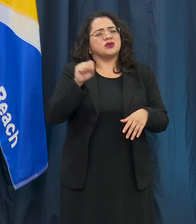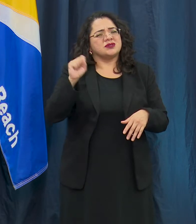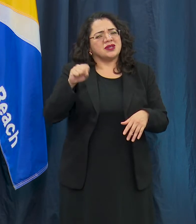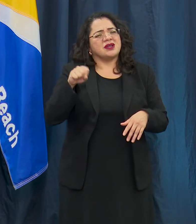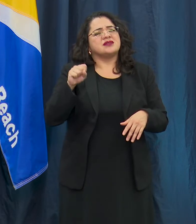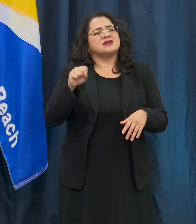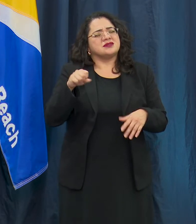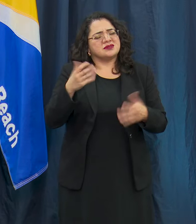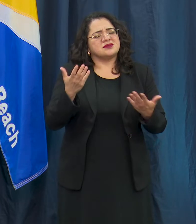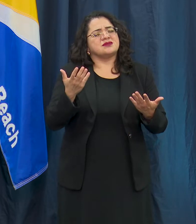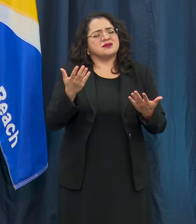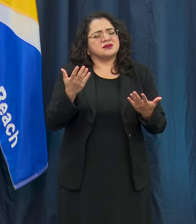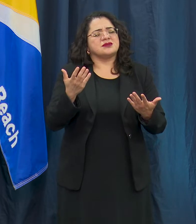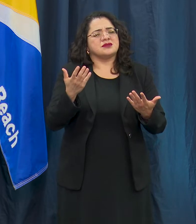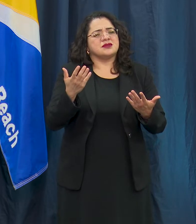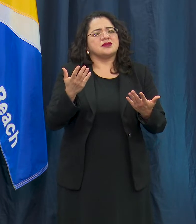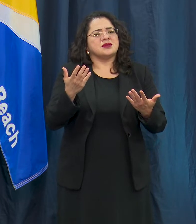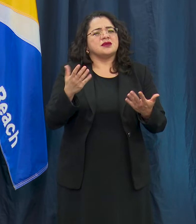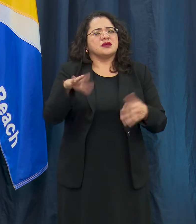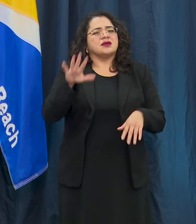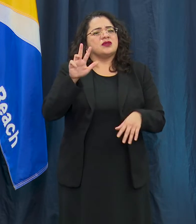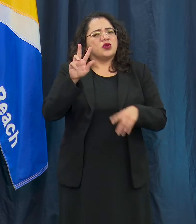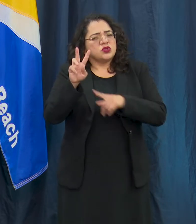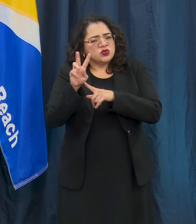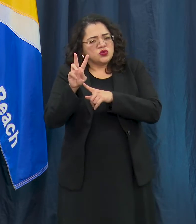the community. Each one of them tragic as well we hope